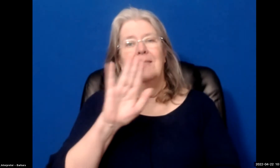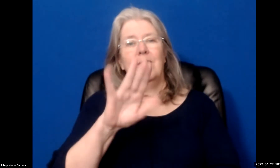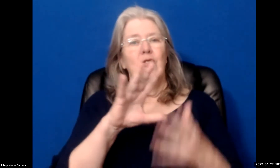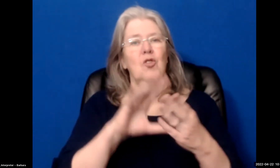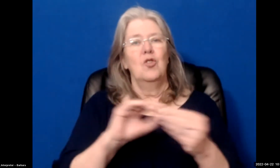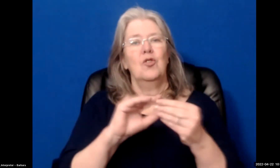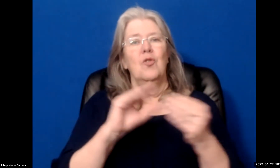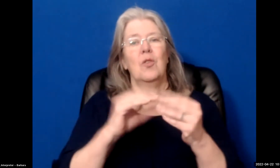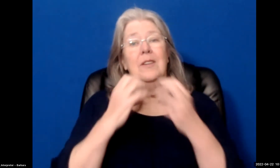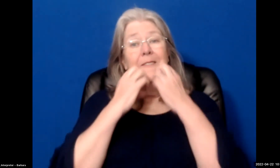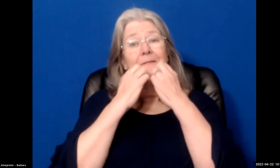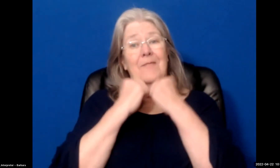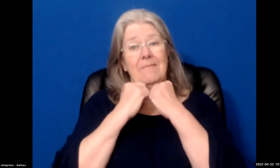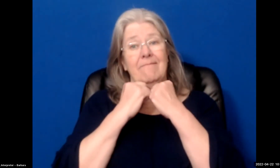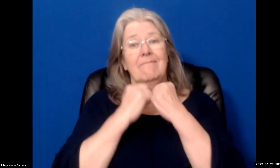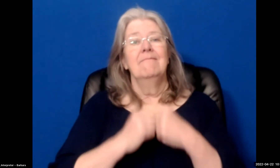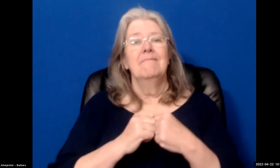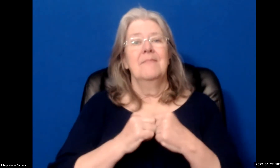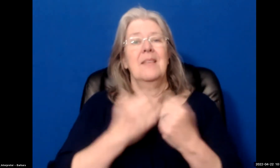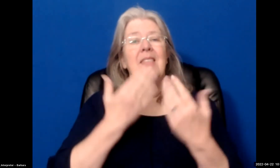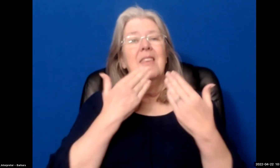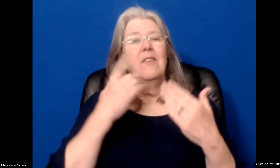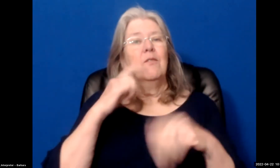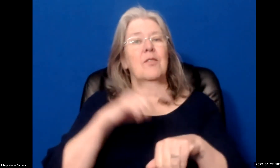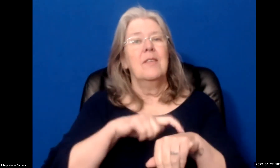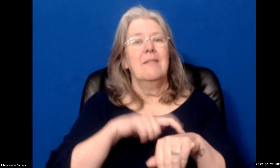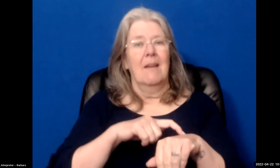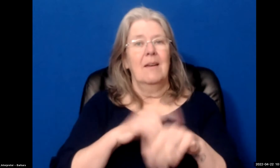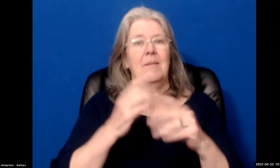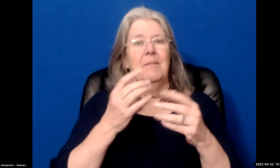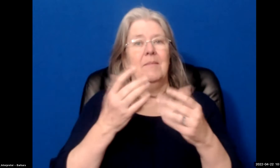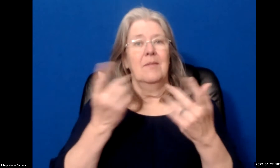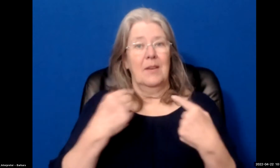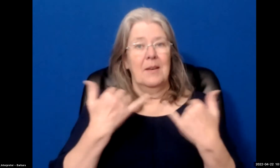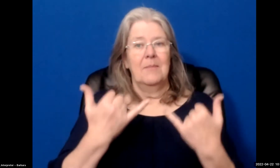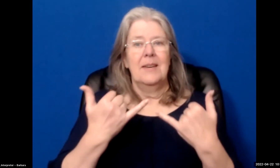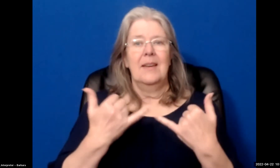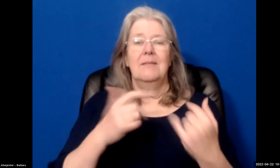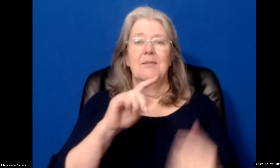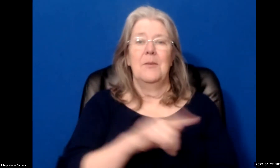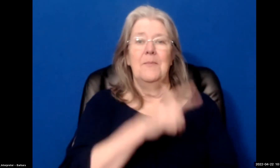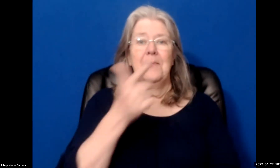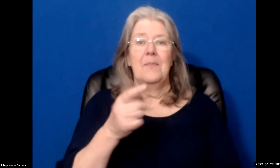I want to thank you for taking the time to be with us today. So Matt I'm going to turn it over to you.